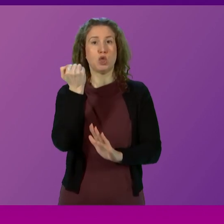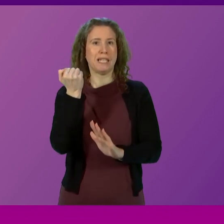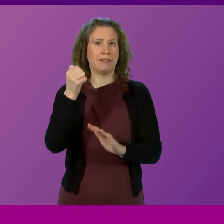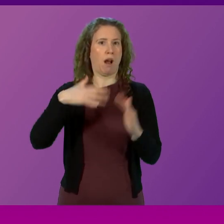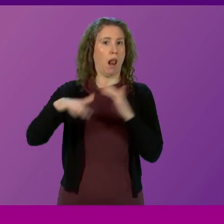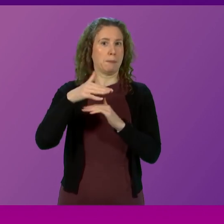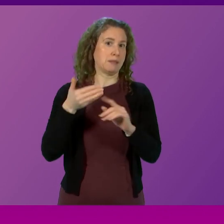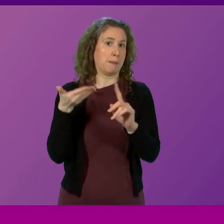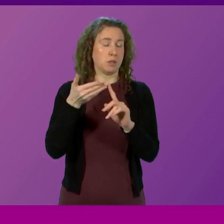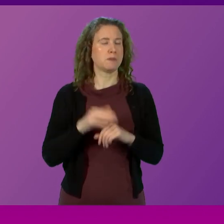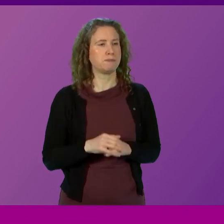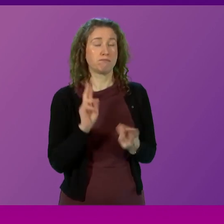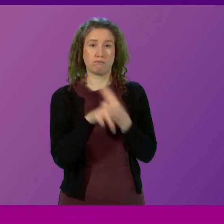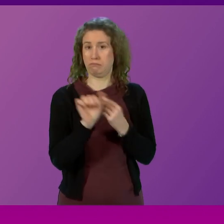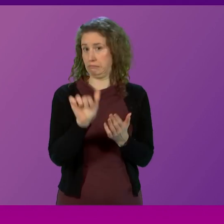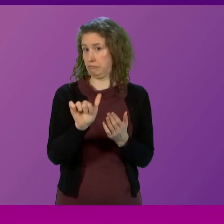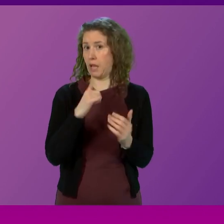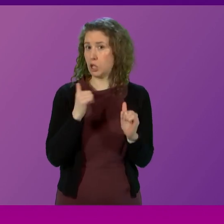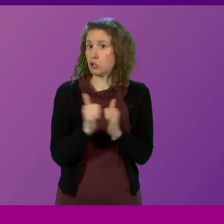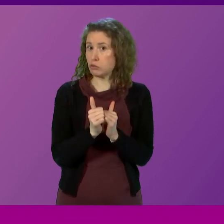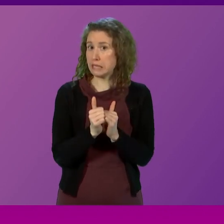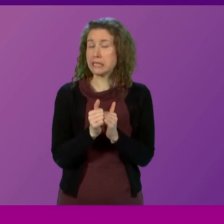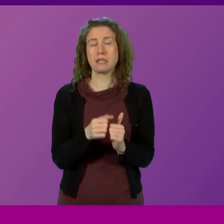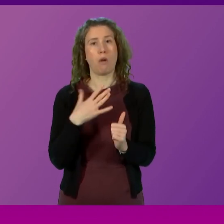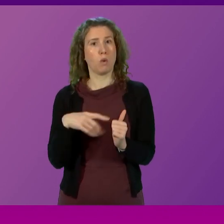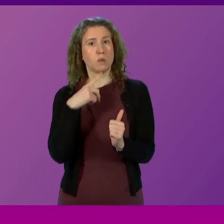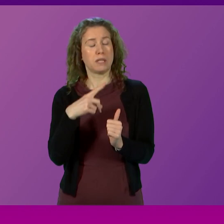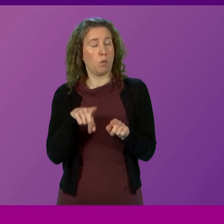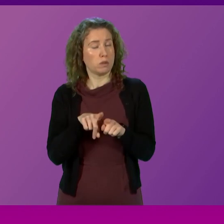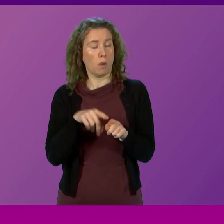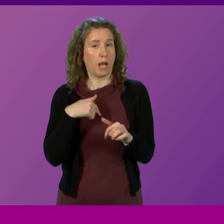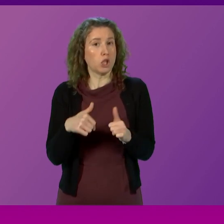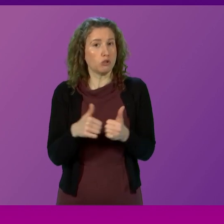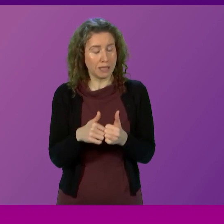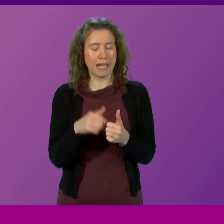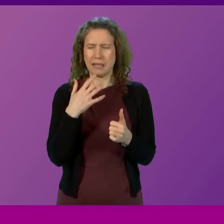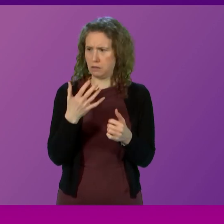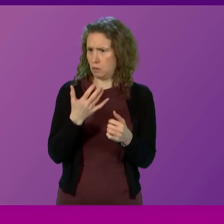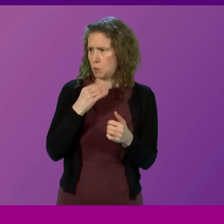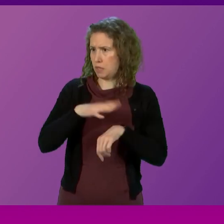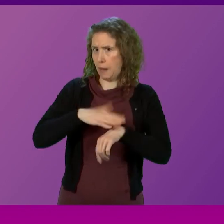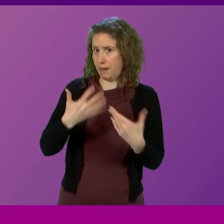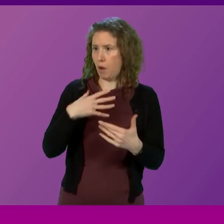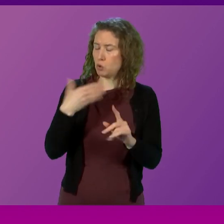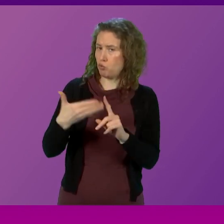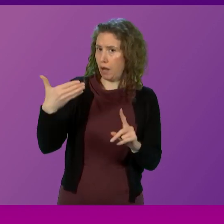I agree very much with that. I also agree and take the opportunity to recognise that free bus